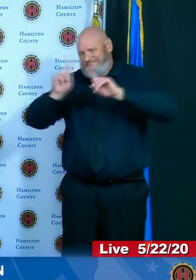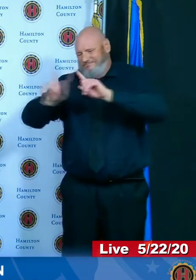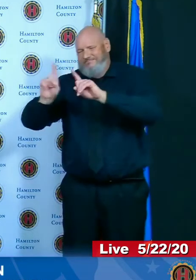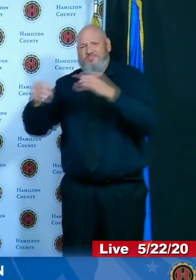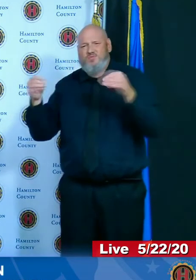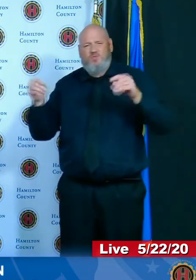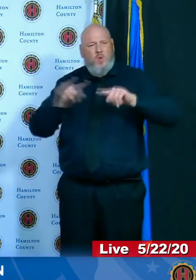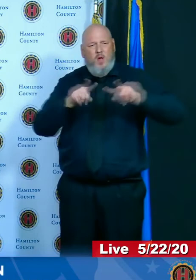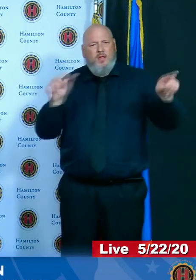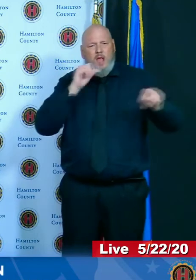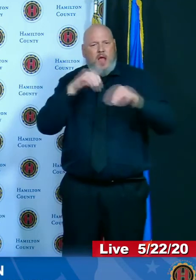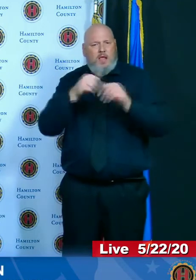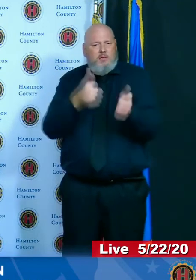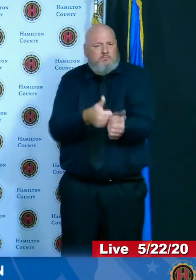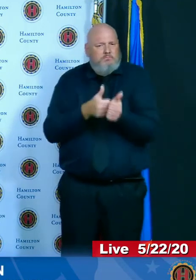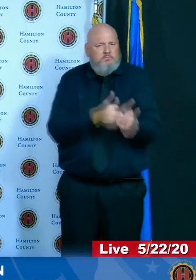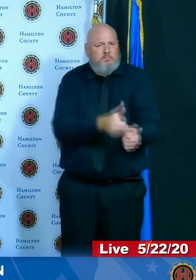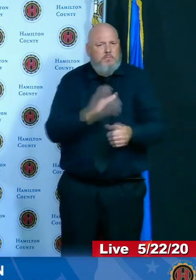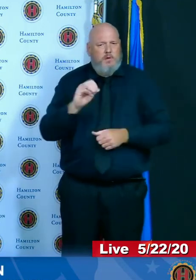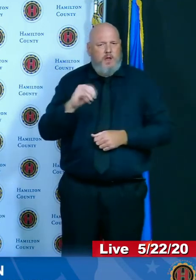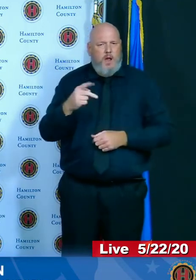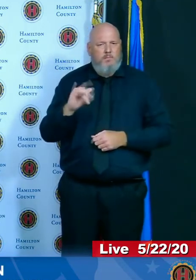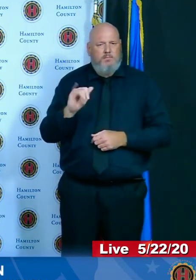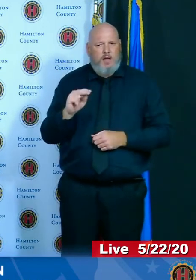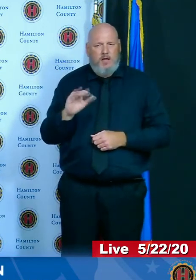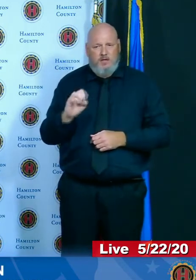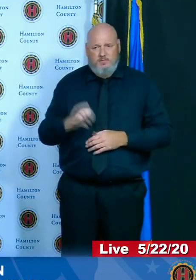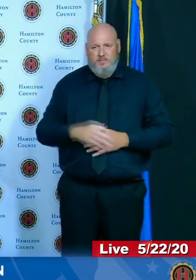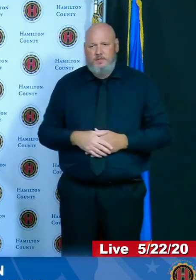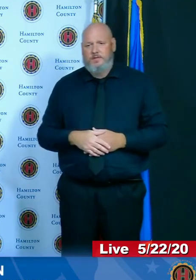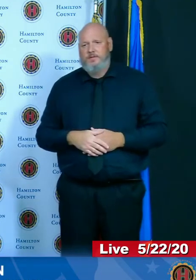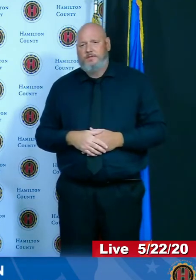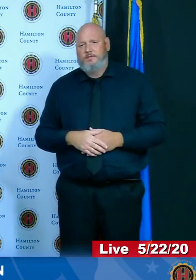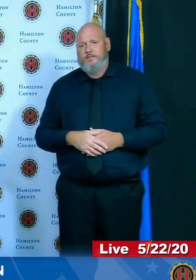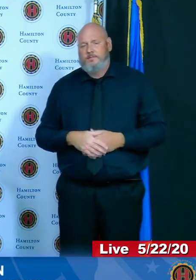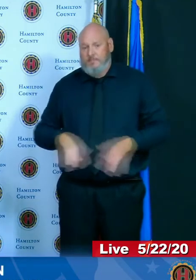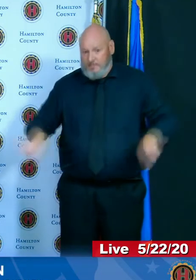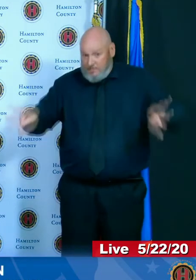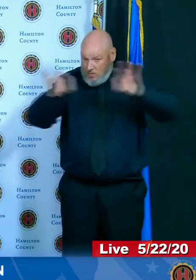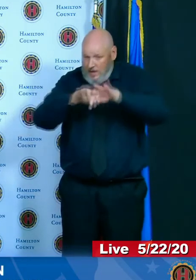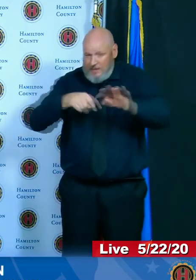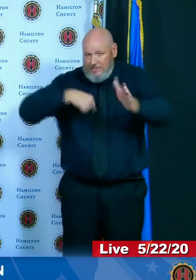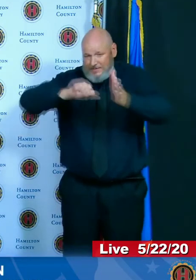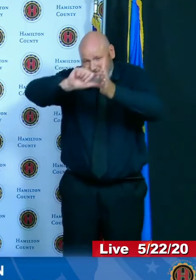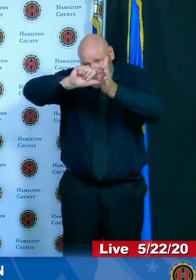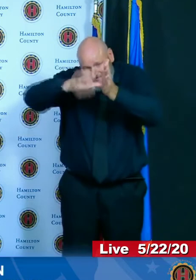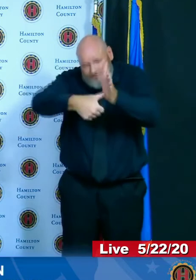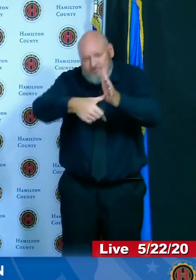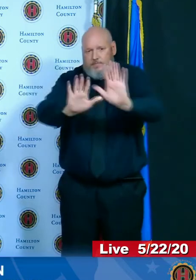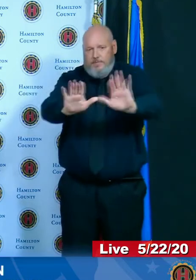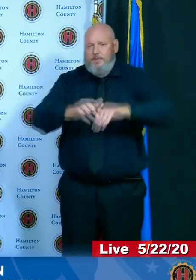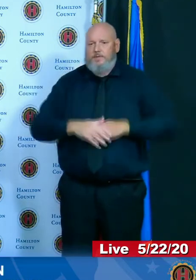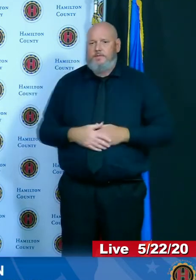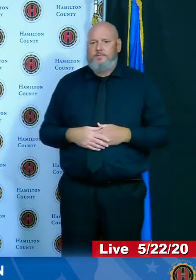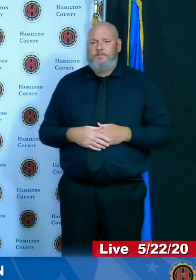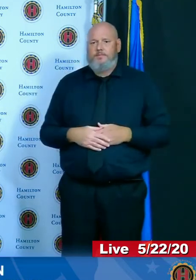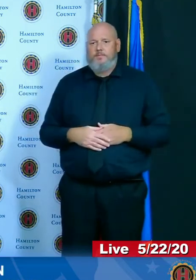important still to re-emphasize something I've been saying throughout this pandemic that if you go to a business and you don't feel safe it is